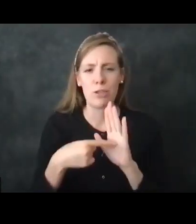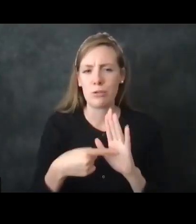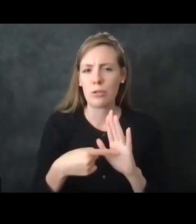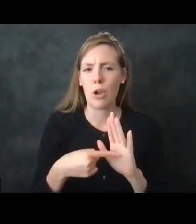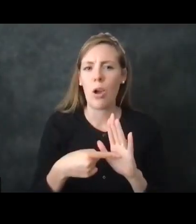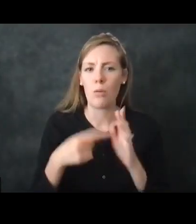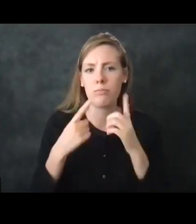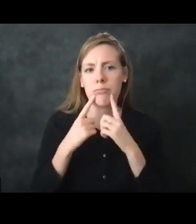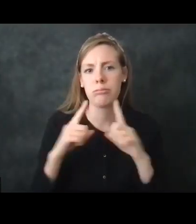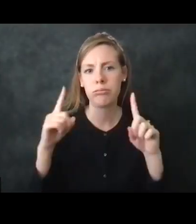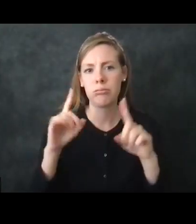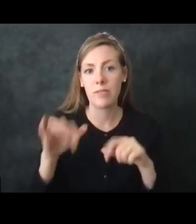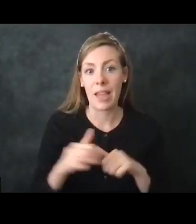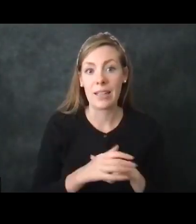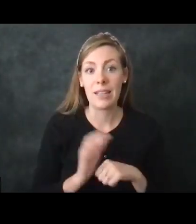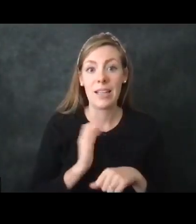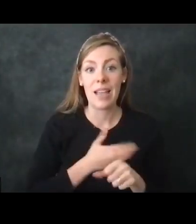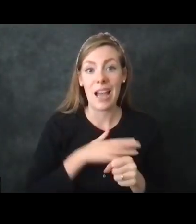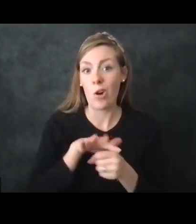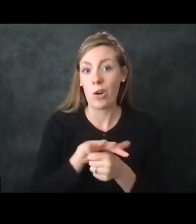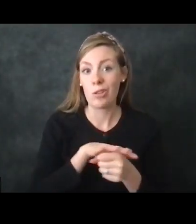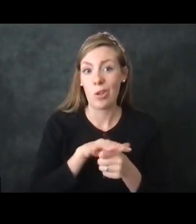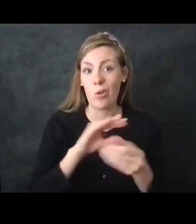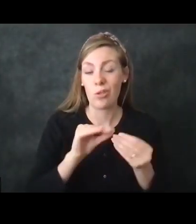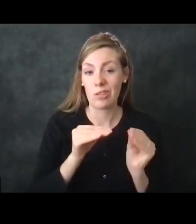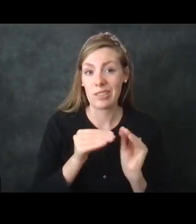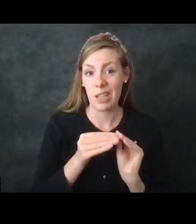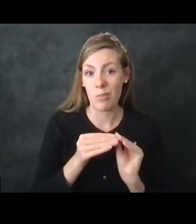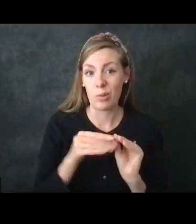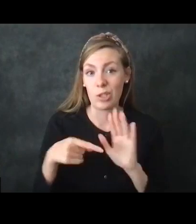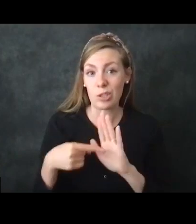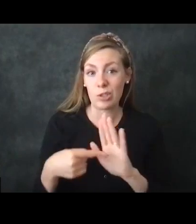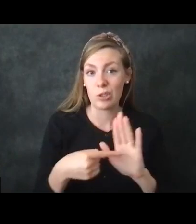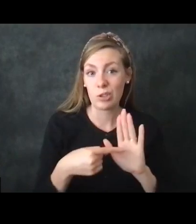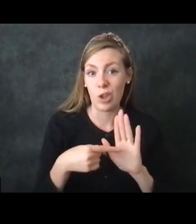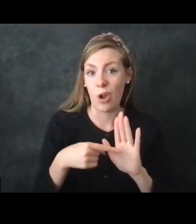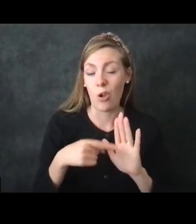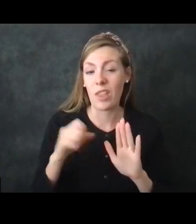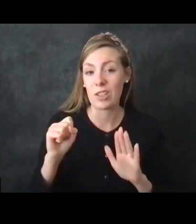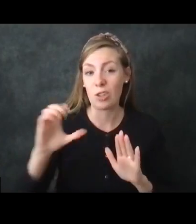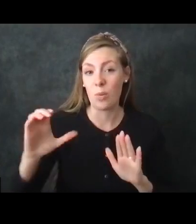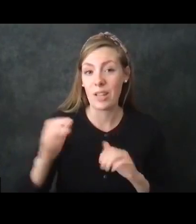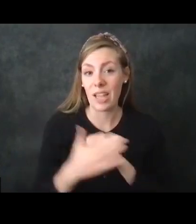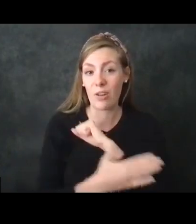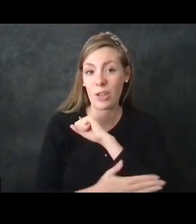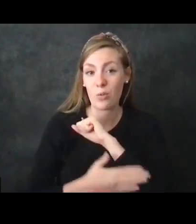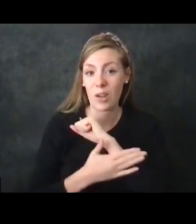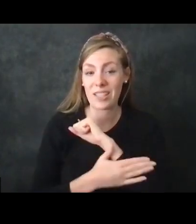Our local numbers alone show that Sonoma County residents are five times more